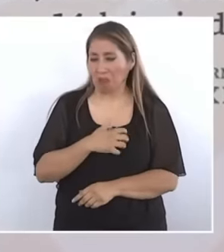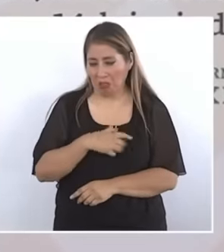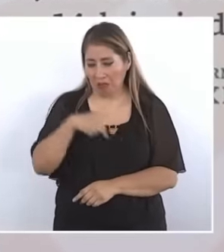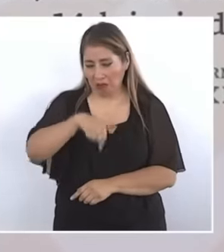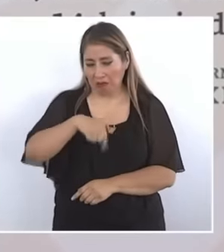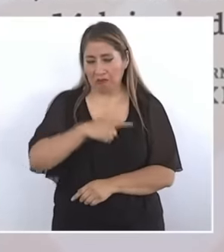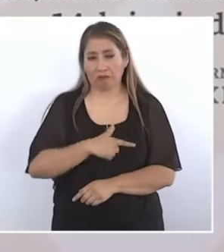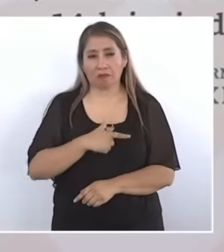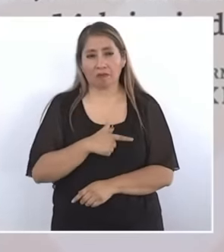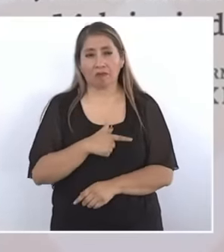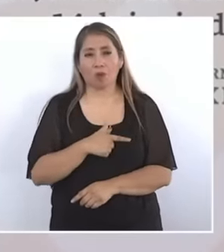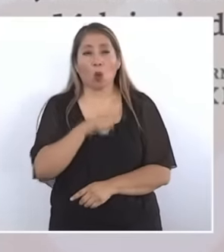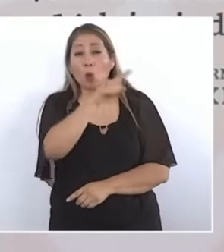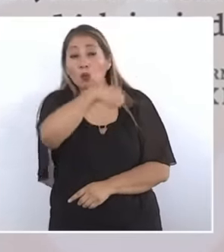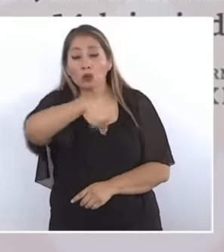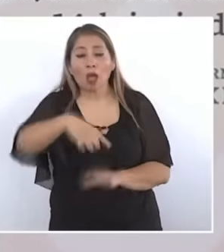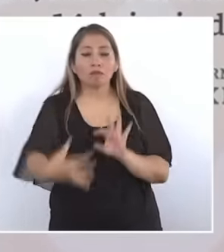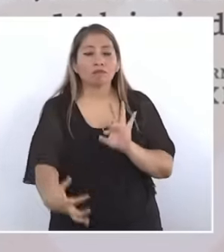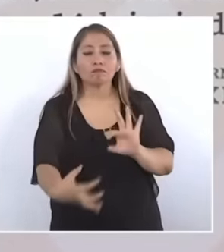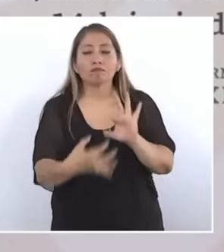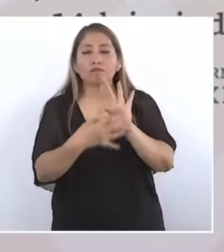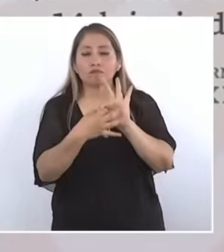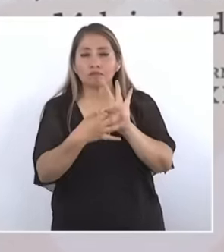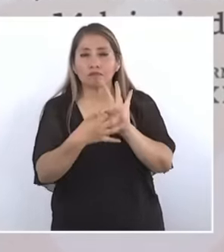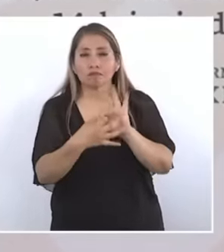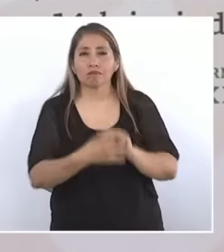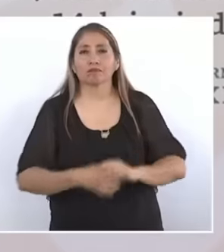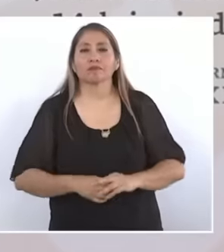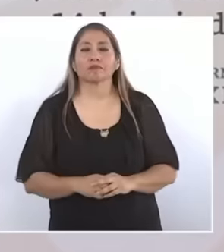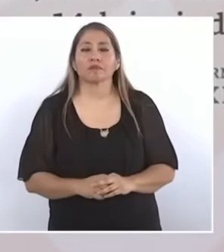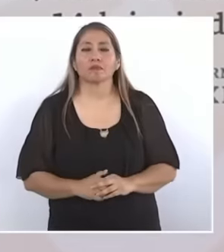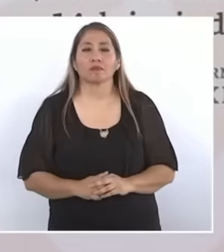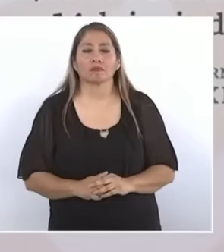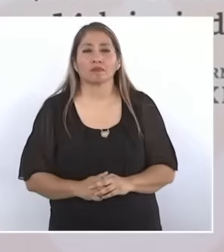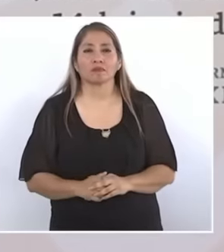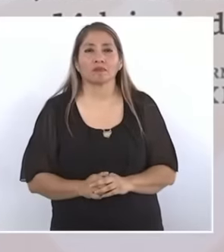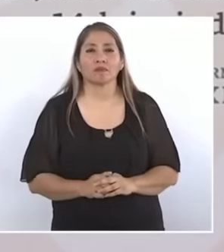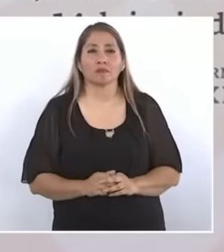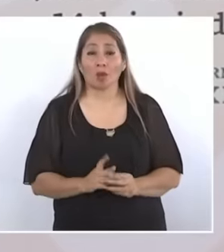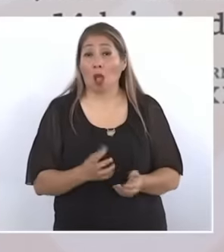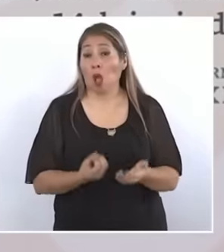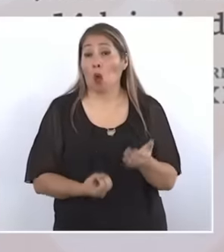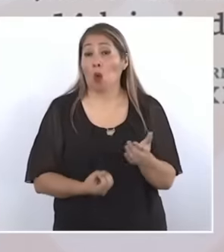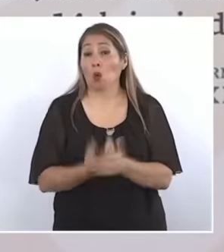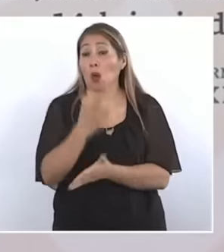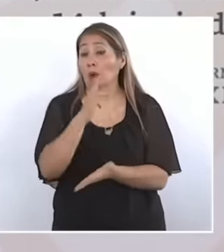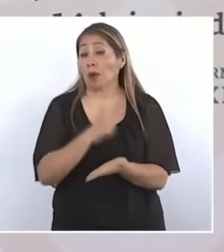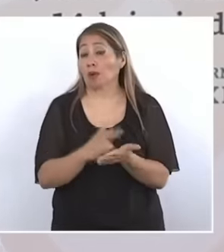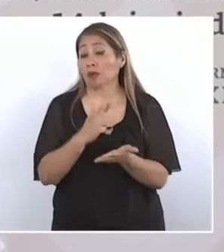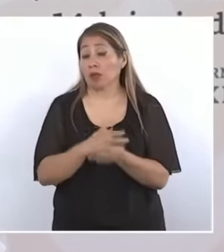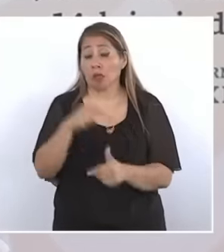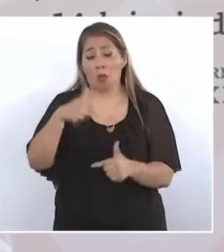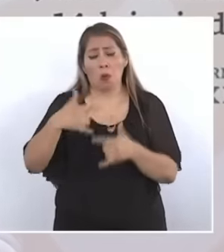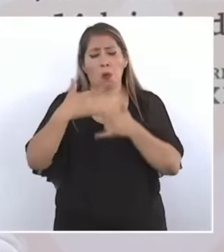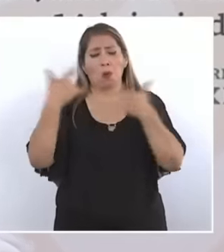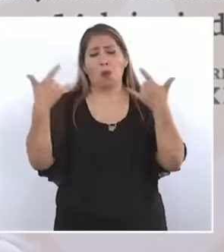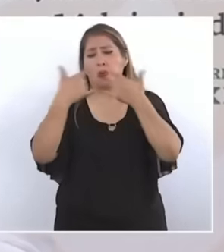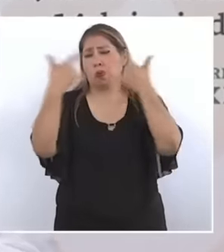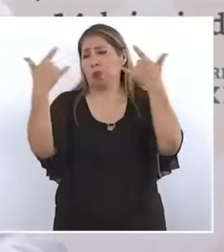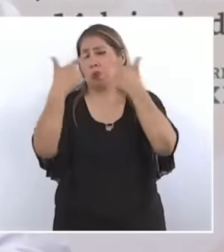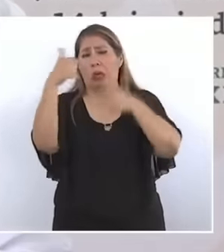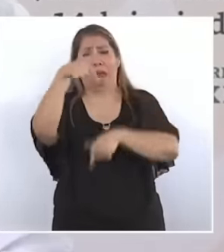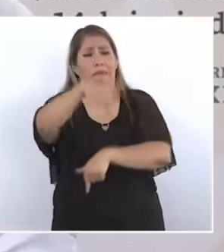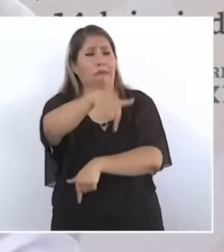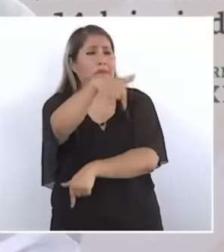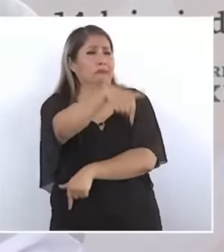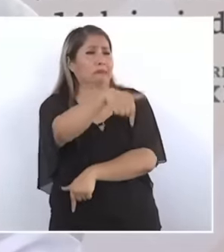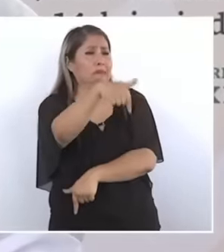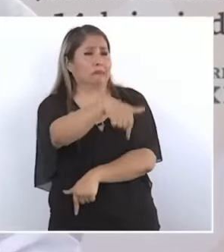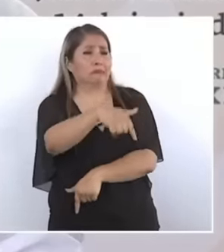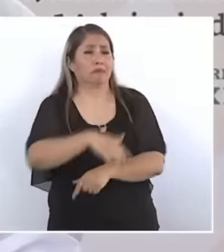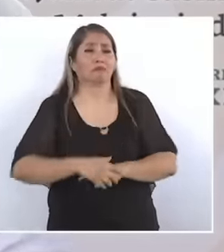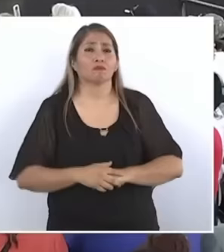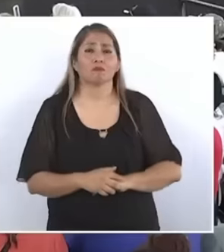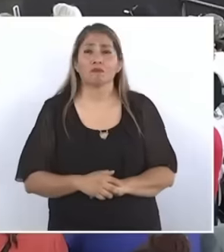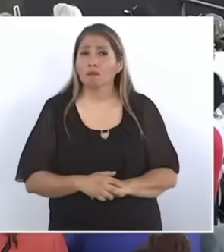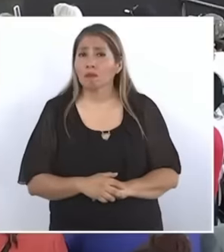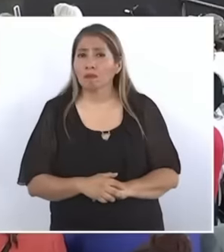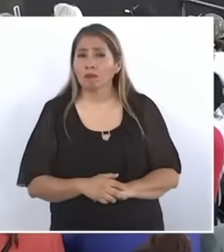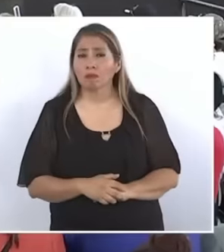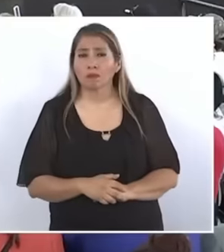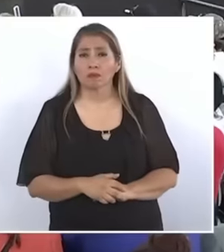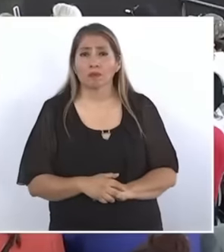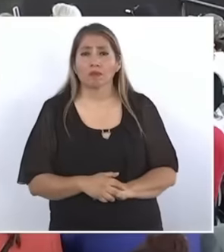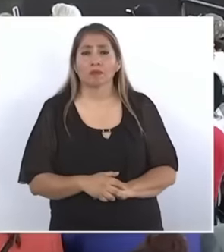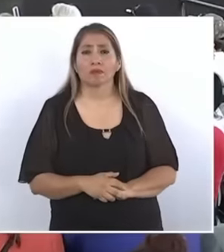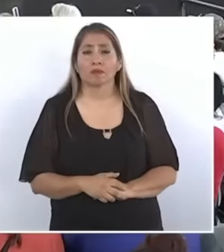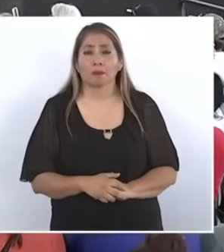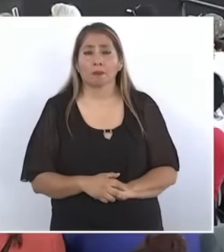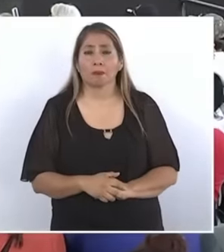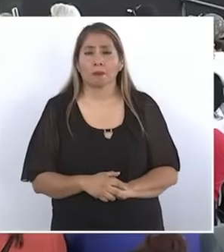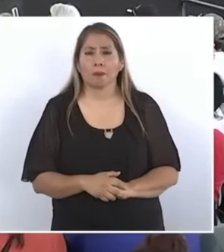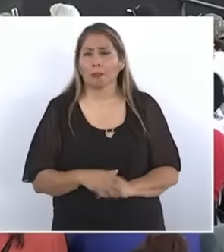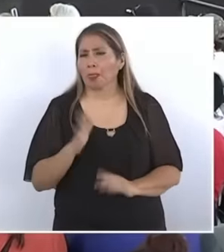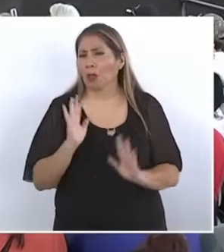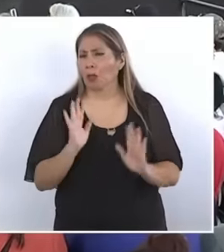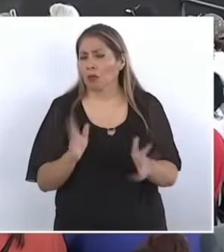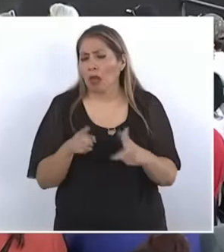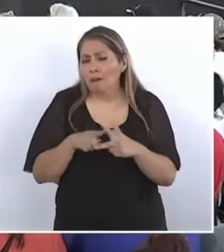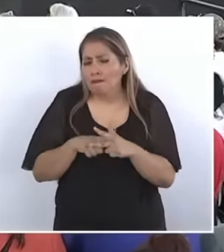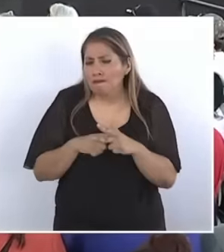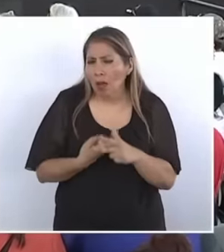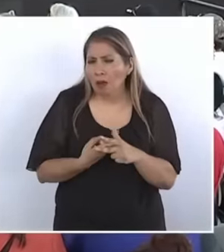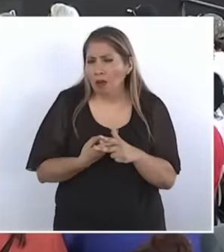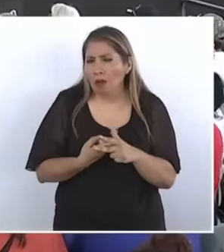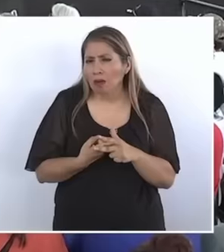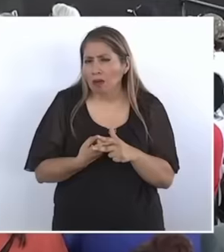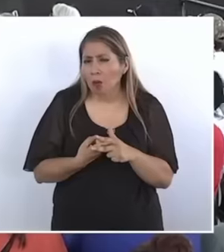you. Nueva Rosita has a lot of history You know that when we fought in a new stage for